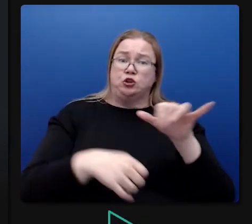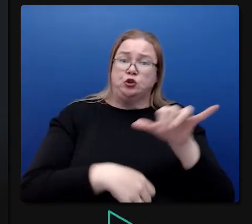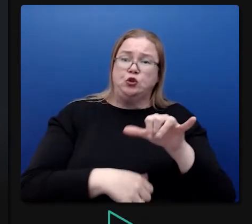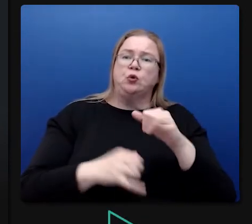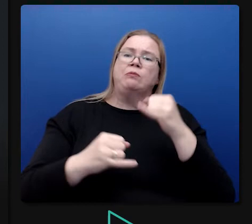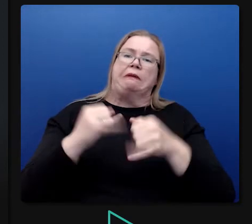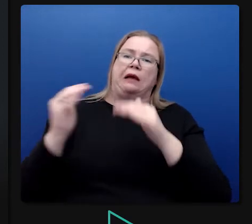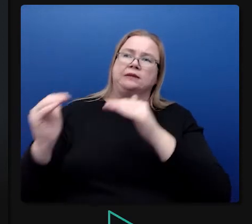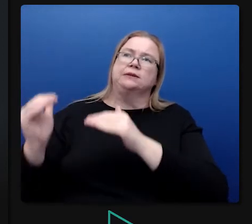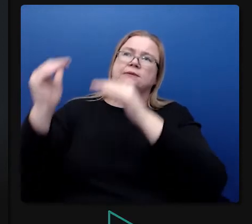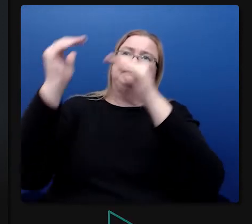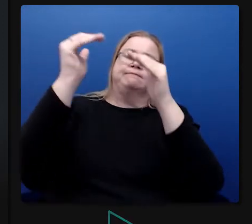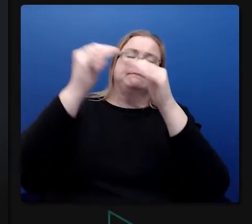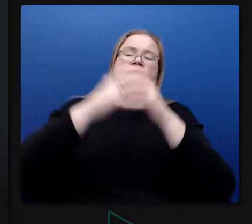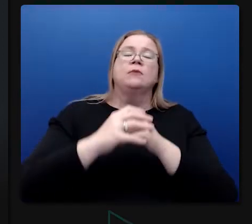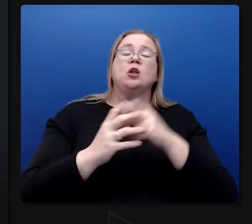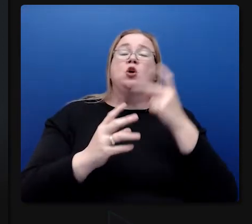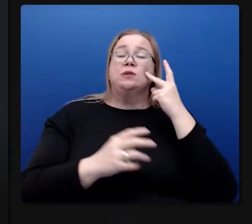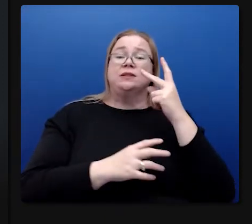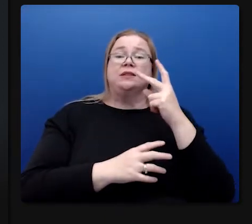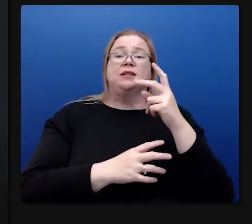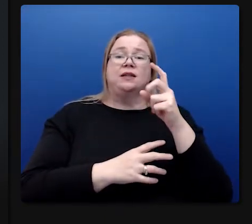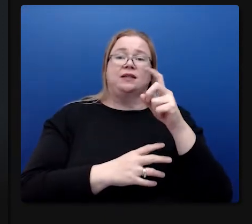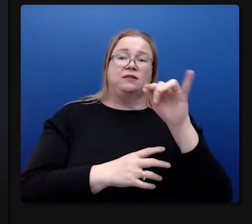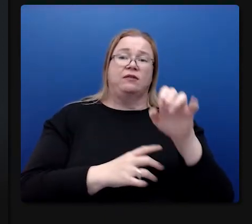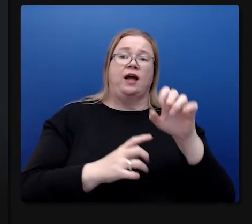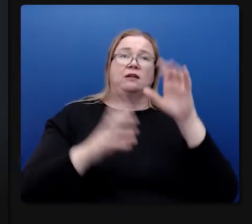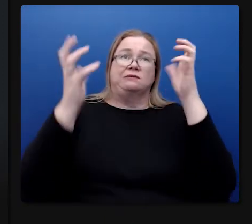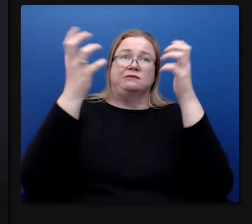And last but not least on this slide, is xCloud and game streaming,